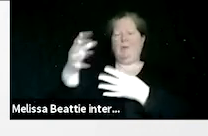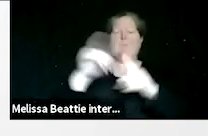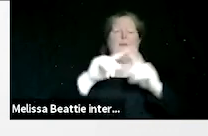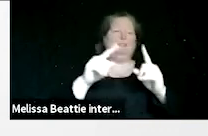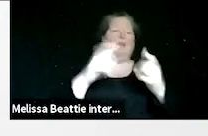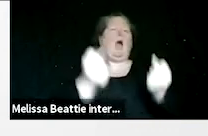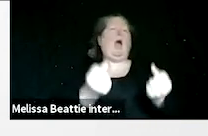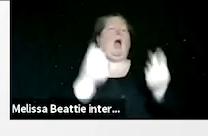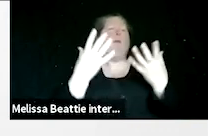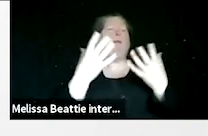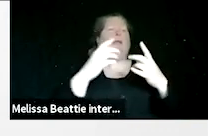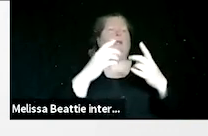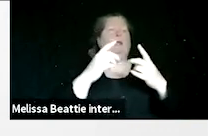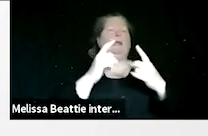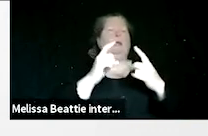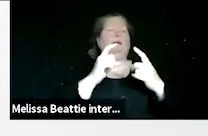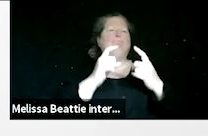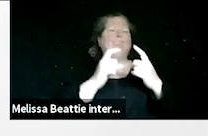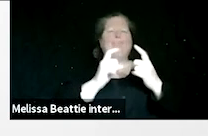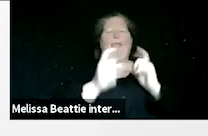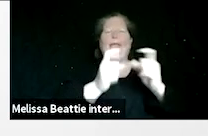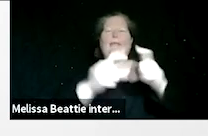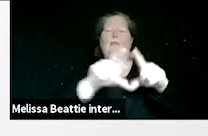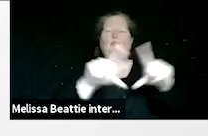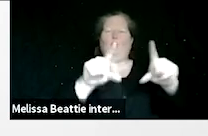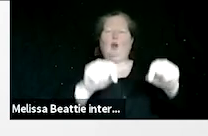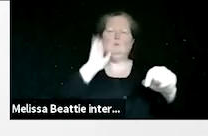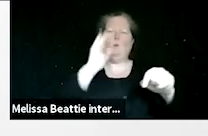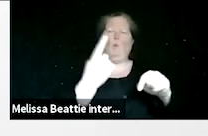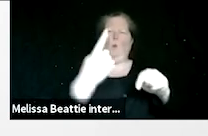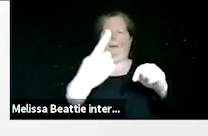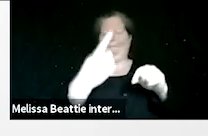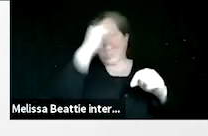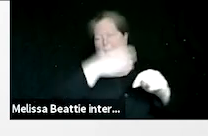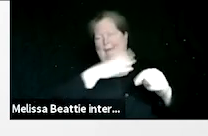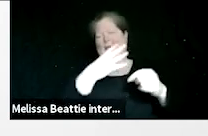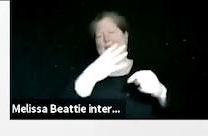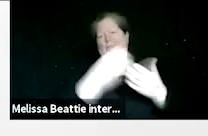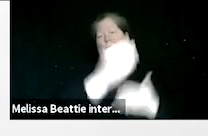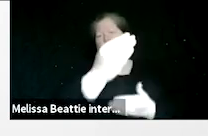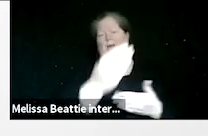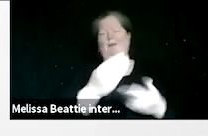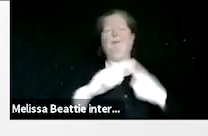Ben Woelk: You know, some were willing to Ben Woelk: Try these kind of crazy things. But I'm not giving a very good answer to this. I know that.